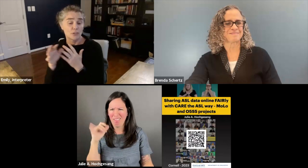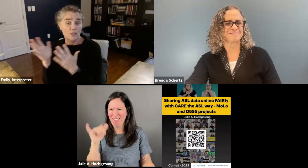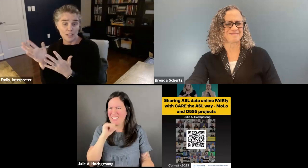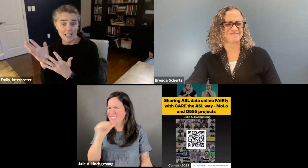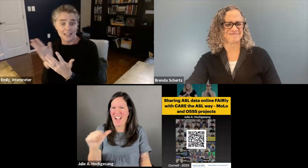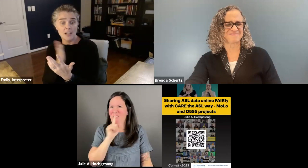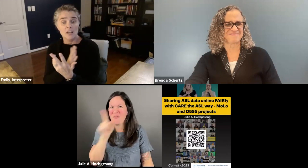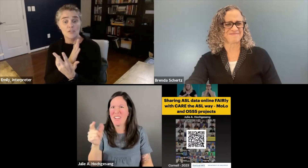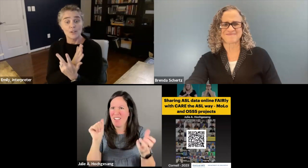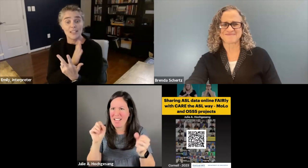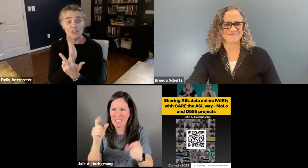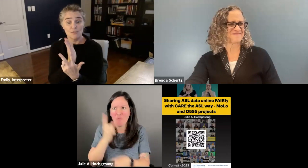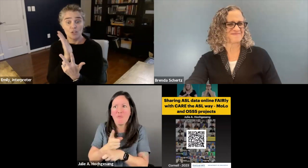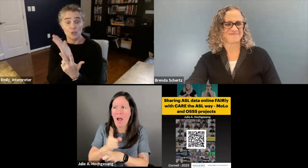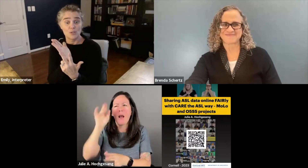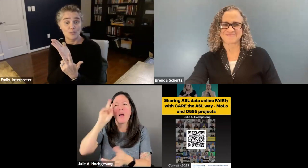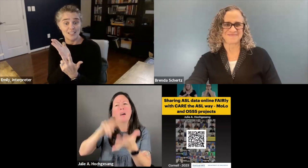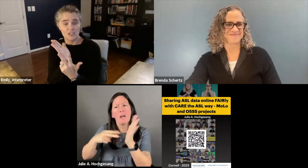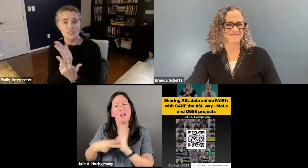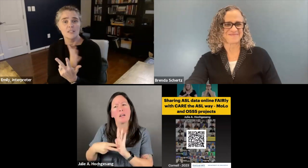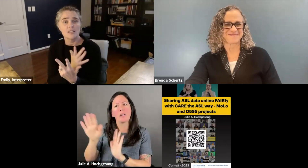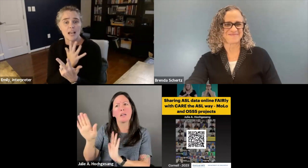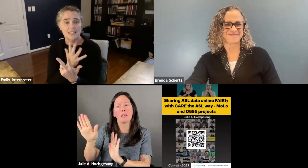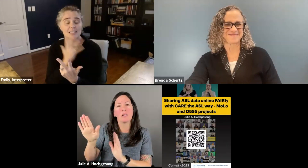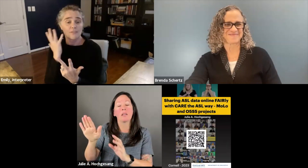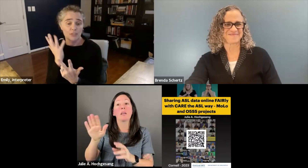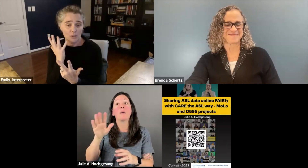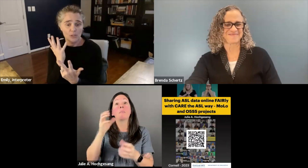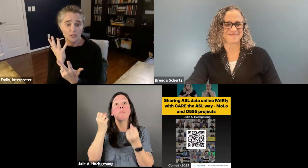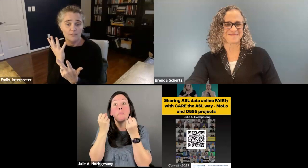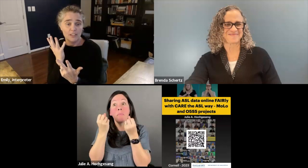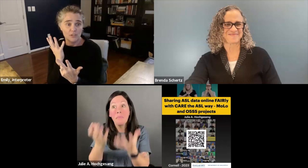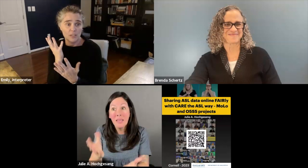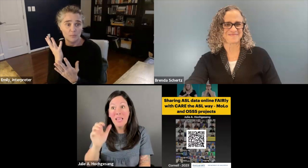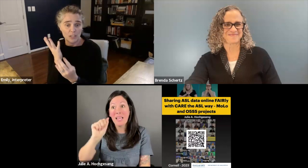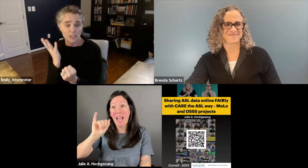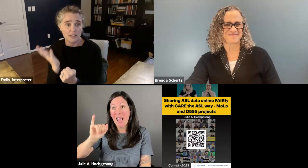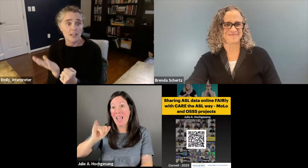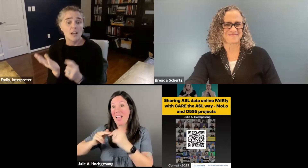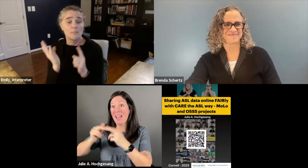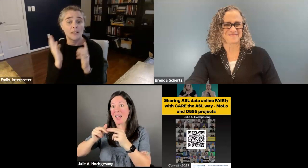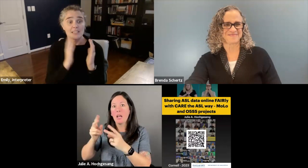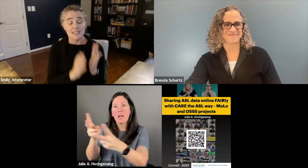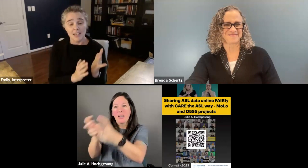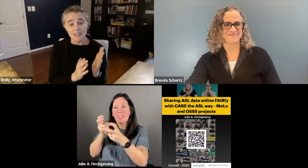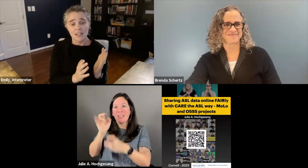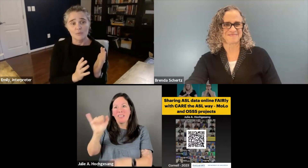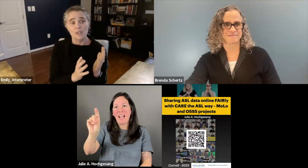and over again though each of those Renditions has a different co-occurring facial expression but in sign Bank we